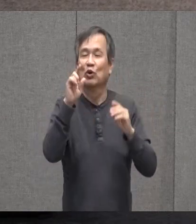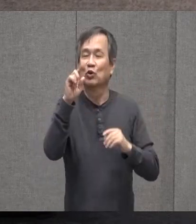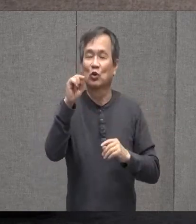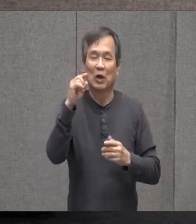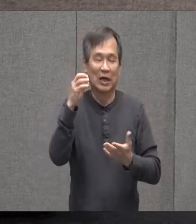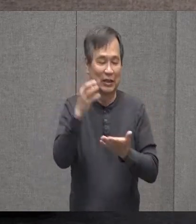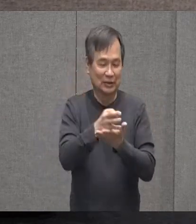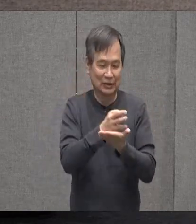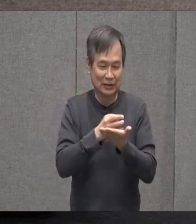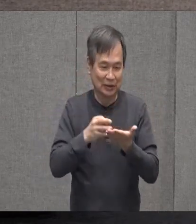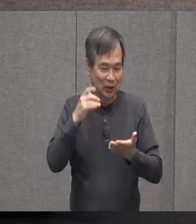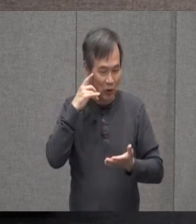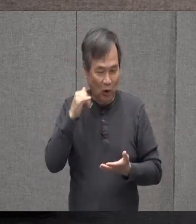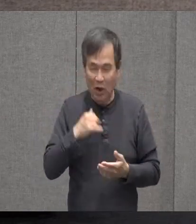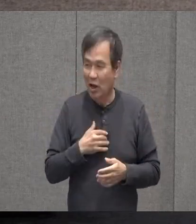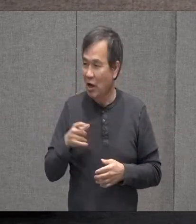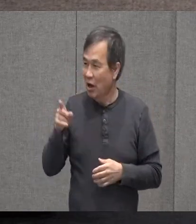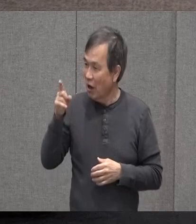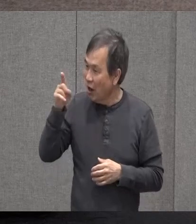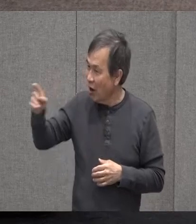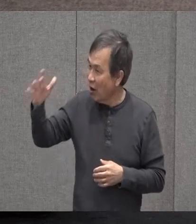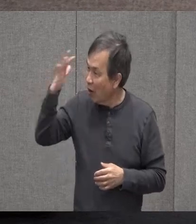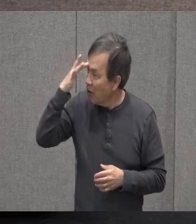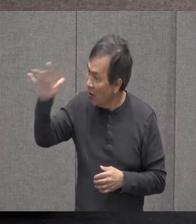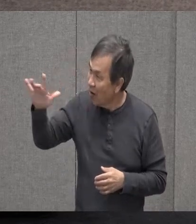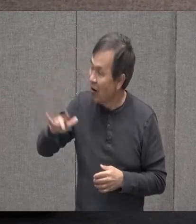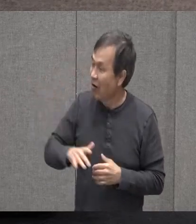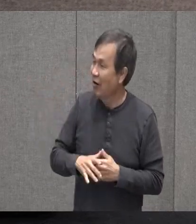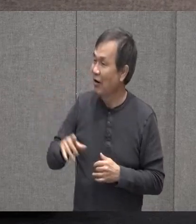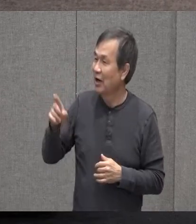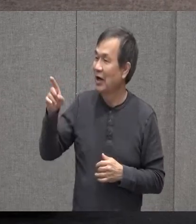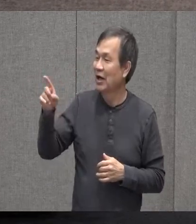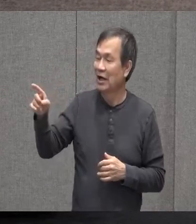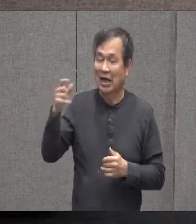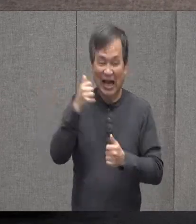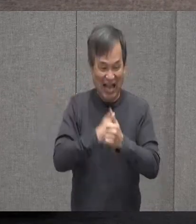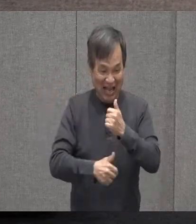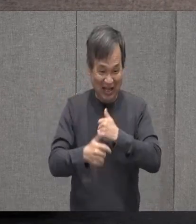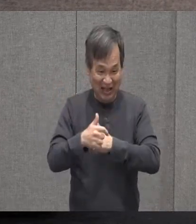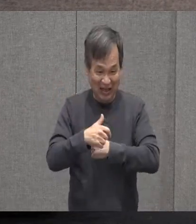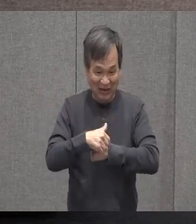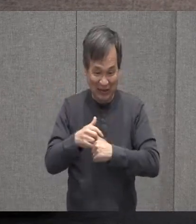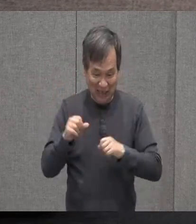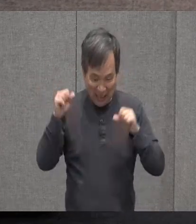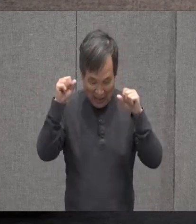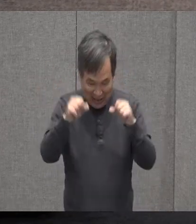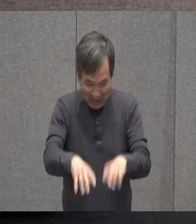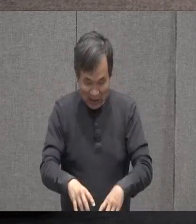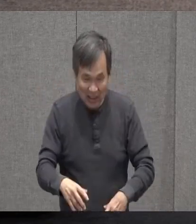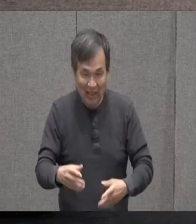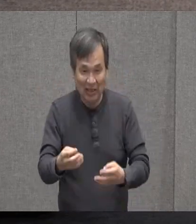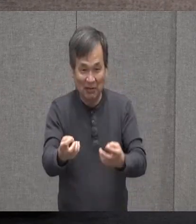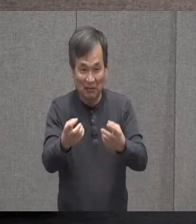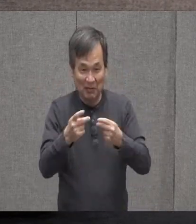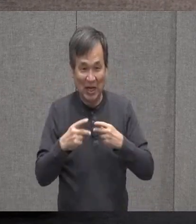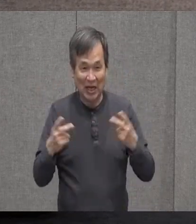"What a clever wife I have," said Mr. Haktak. "Each time we do this, we will have twice as much money "as we did before."